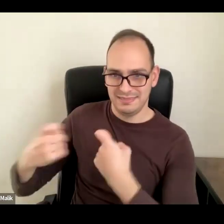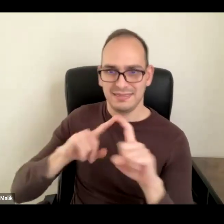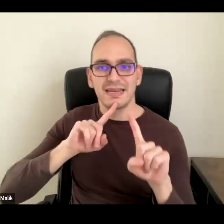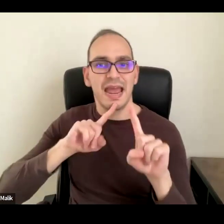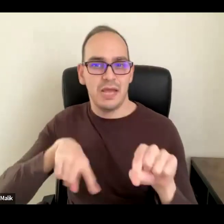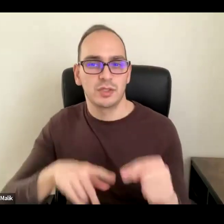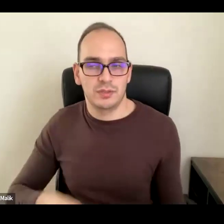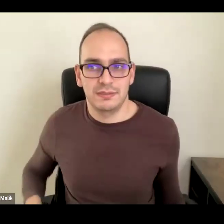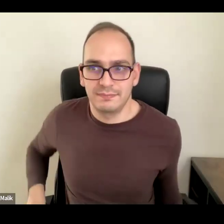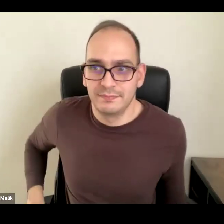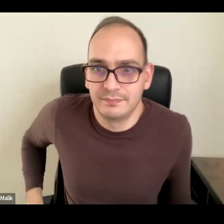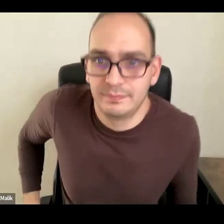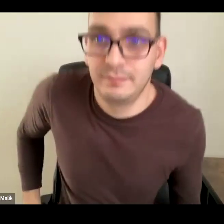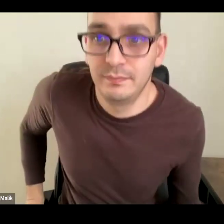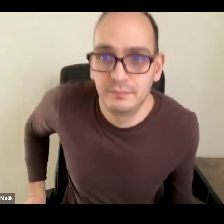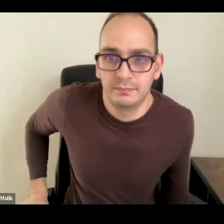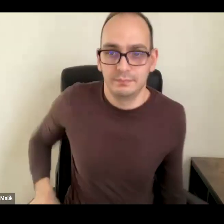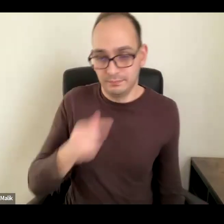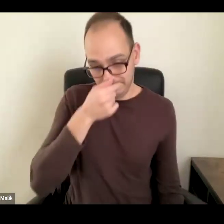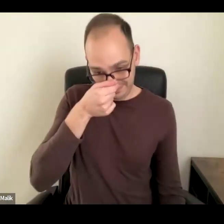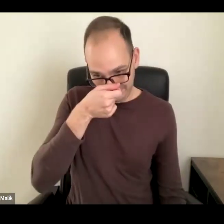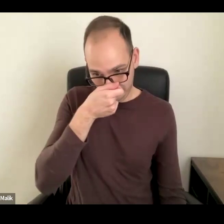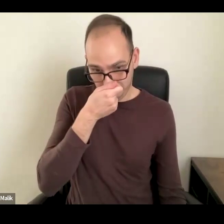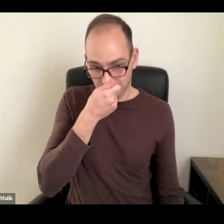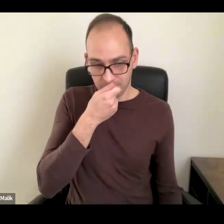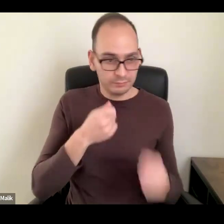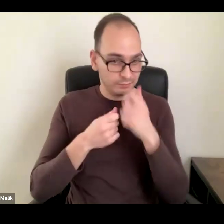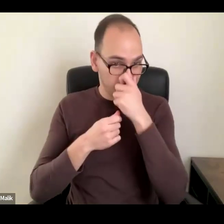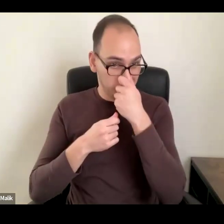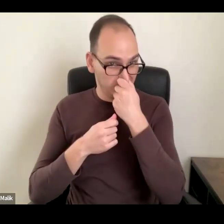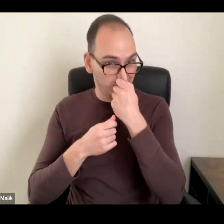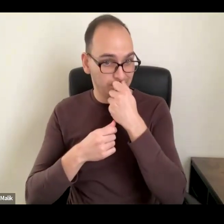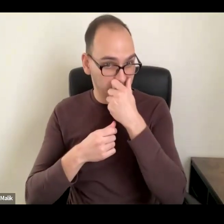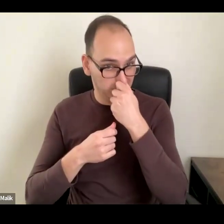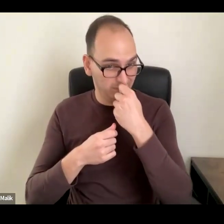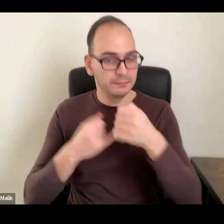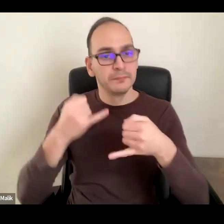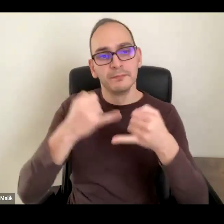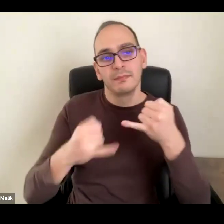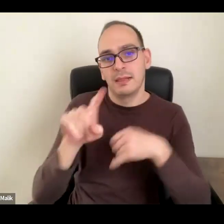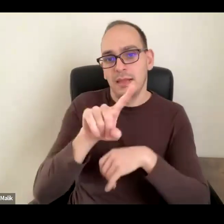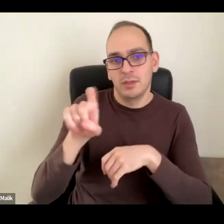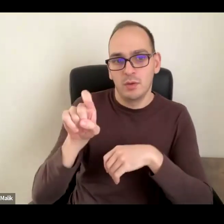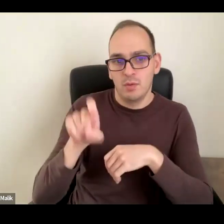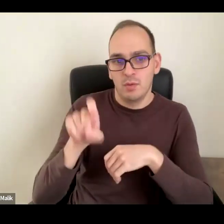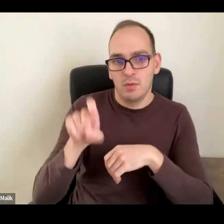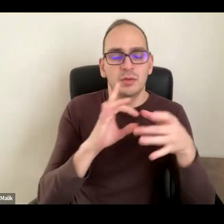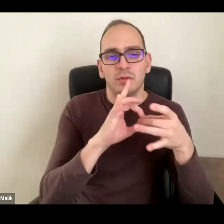that we've already provided. Okay, the last question I'll do today is relates to the topic